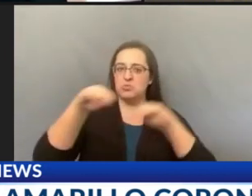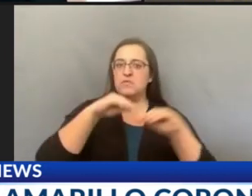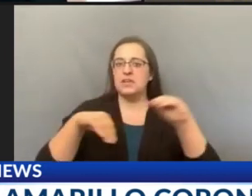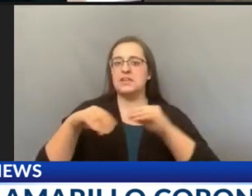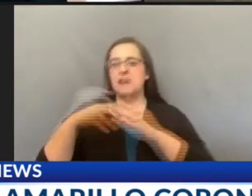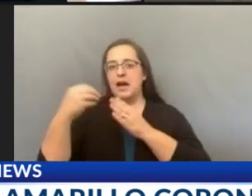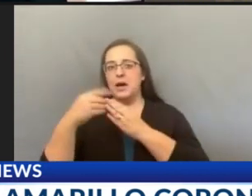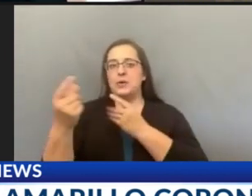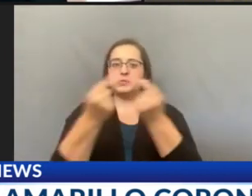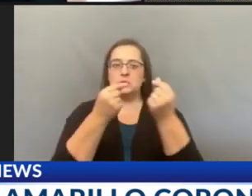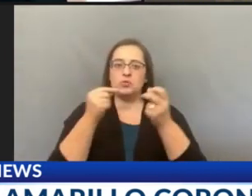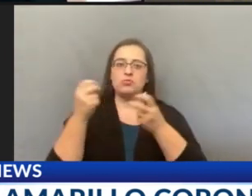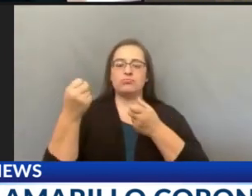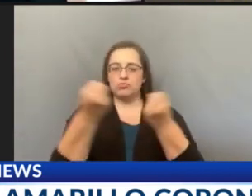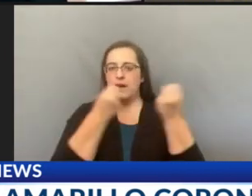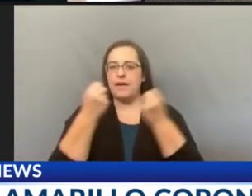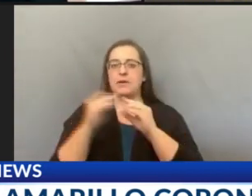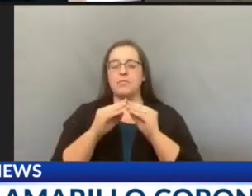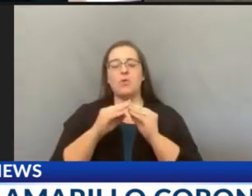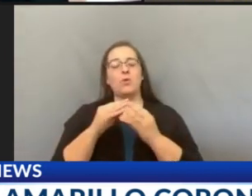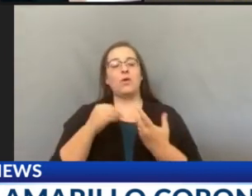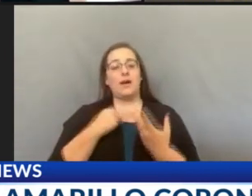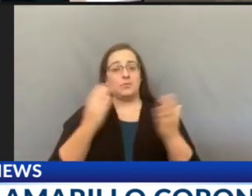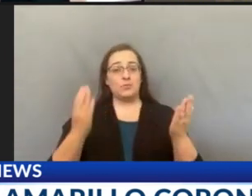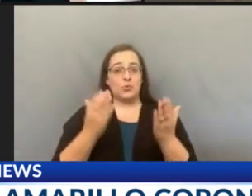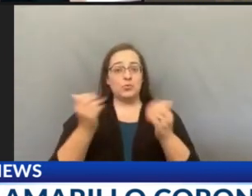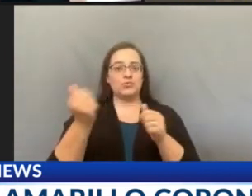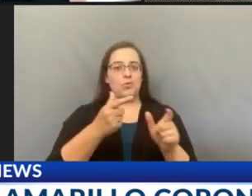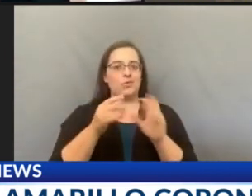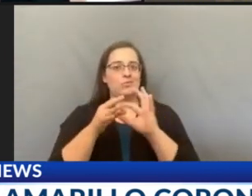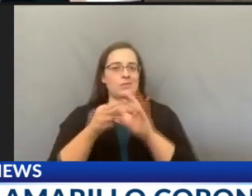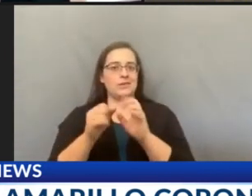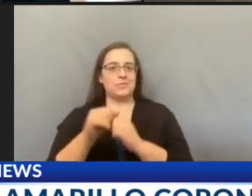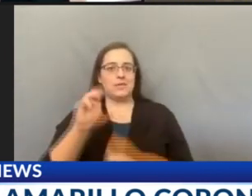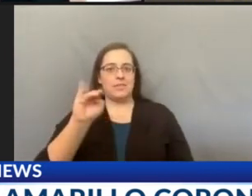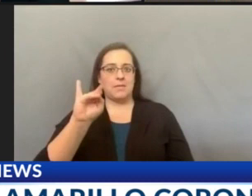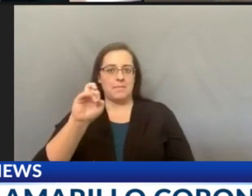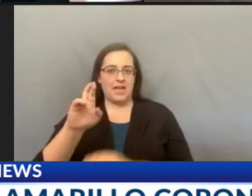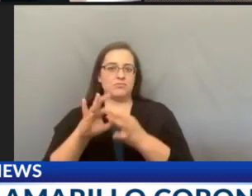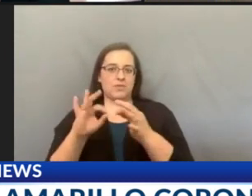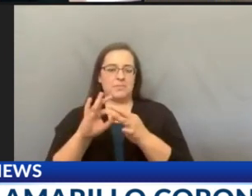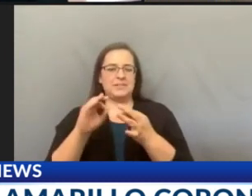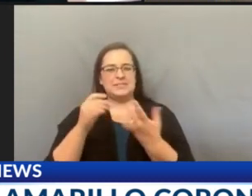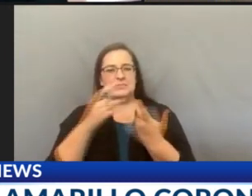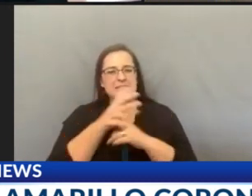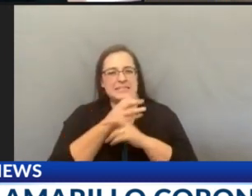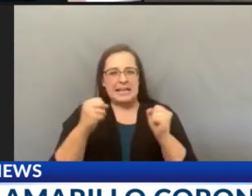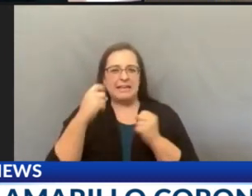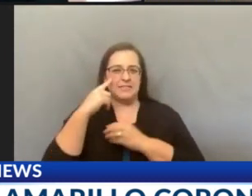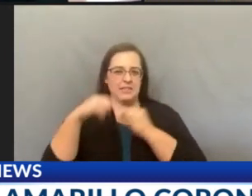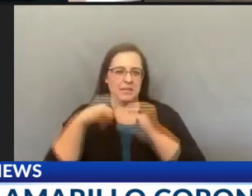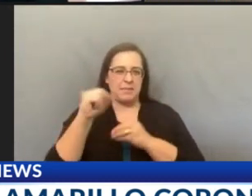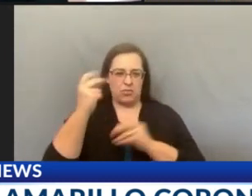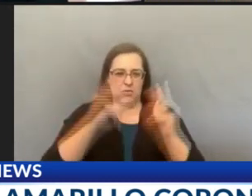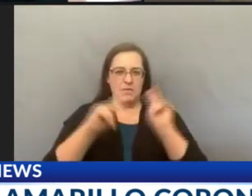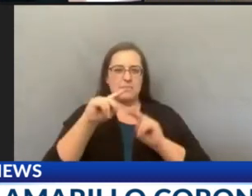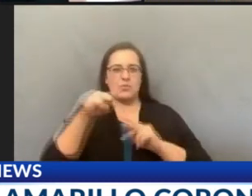VERY CLOSE TO AVERAGES I CHOSE WERE MOVING AROUND AND SIMILAR NUMBERS TO PREVIOUS YEARS. I WOULD JUST ENCOURAGE EVERYONE